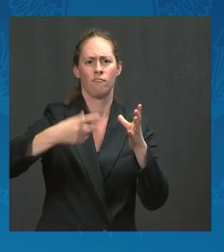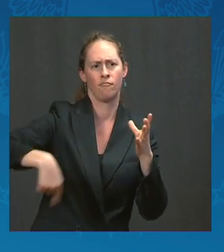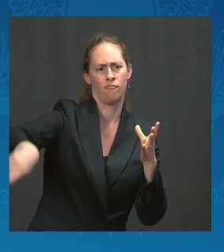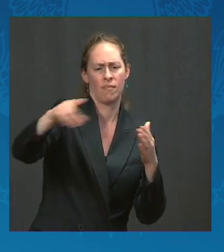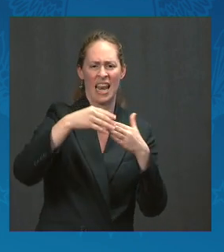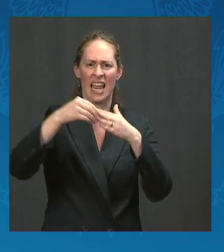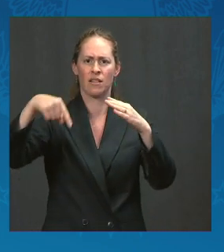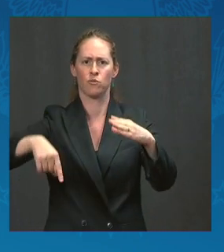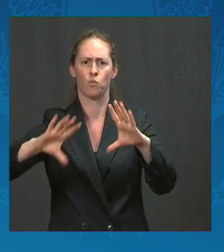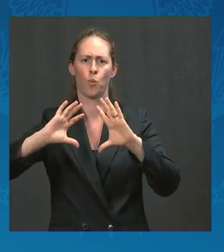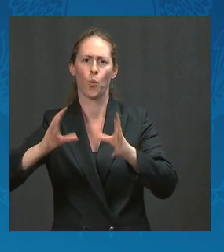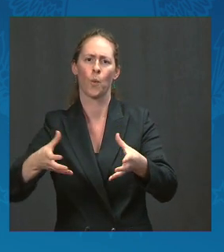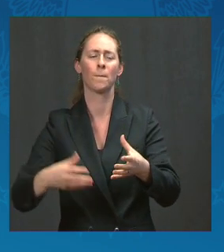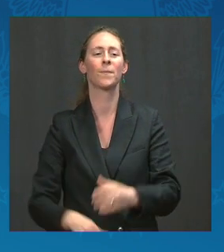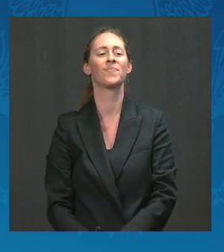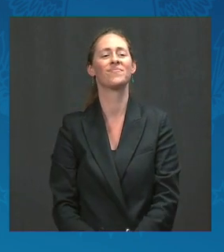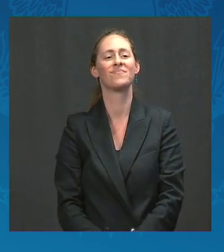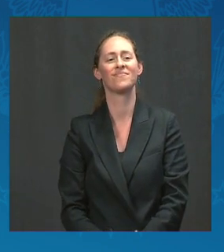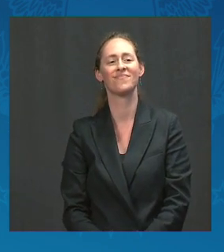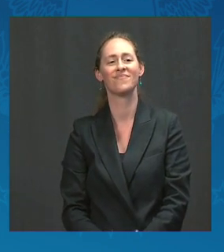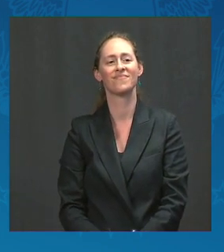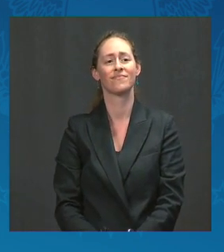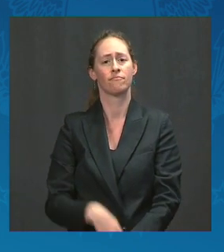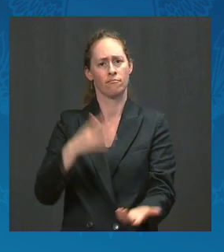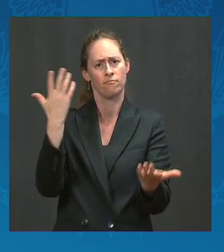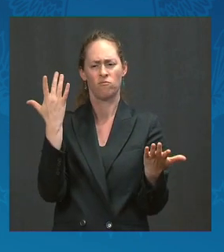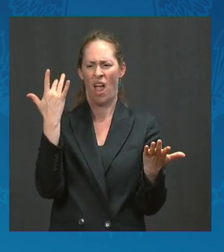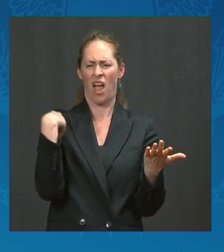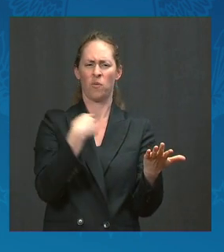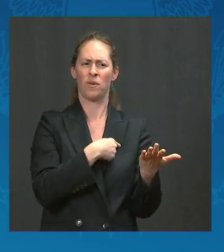We all have different reasons why we became lawyers,